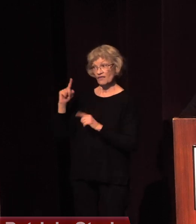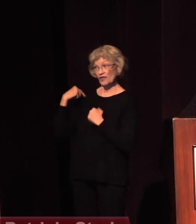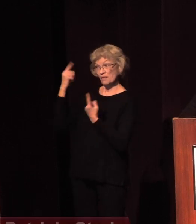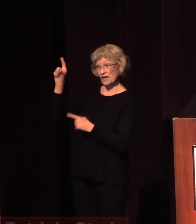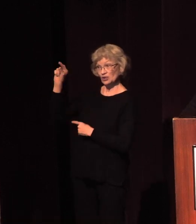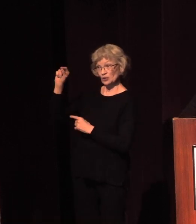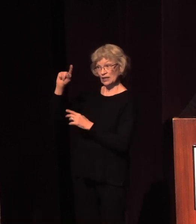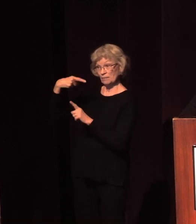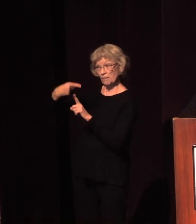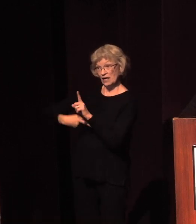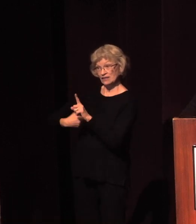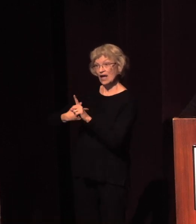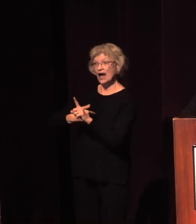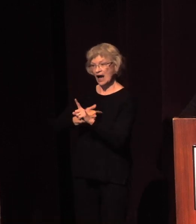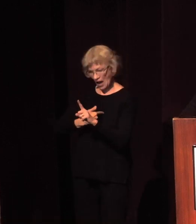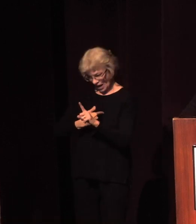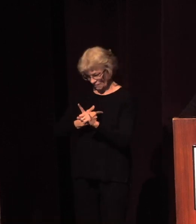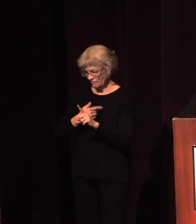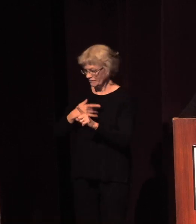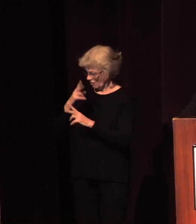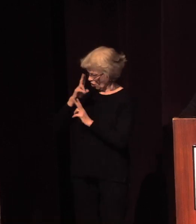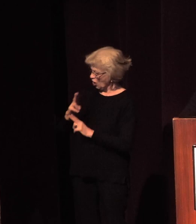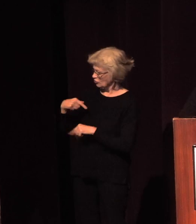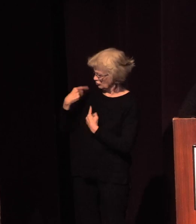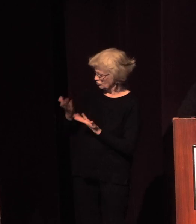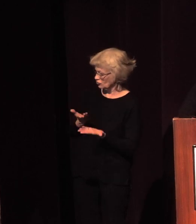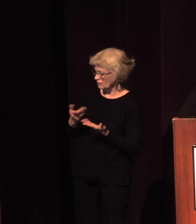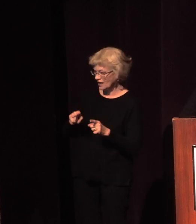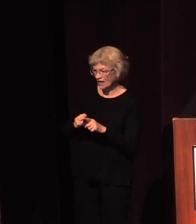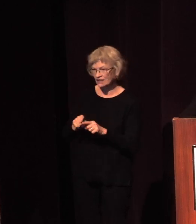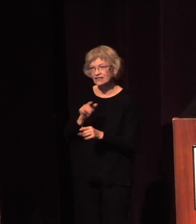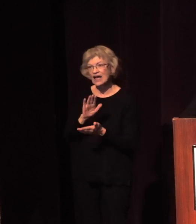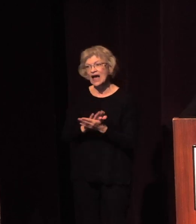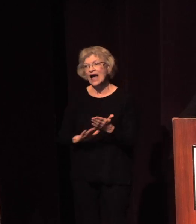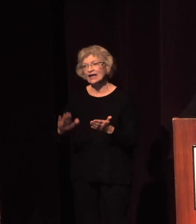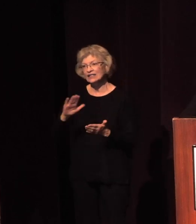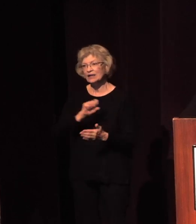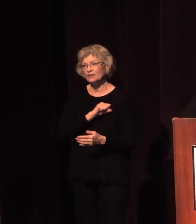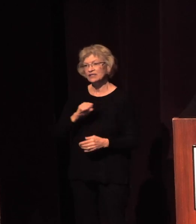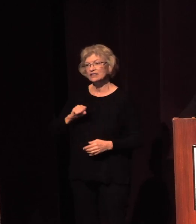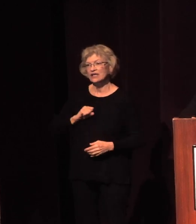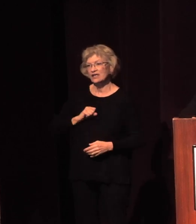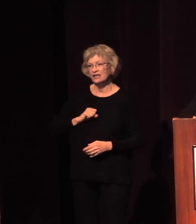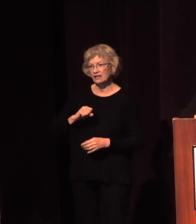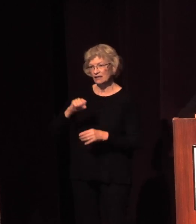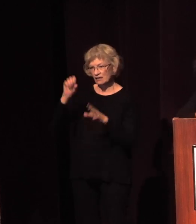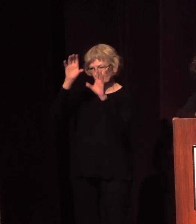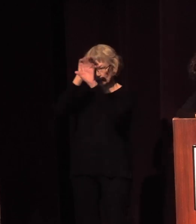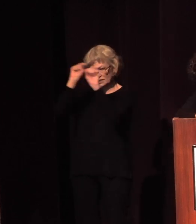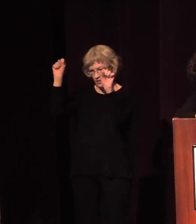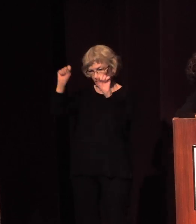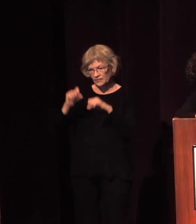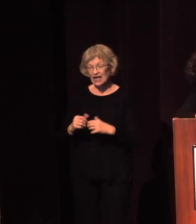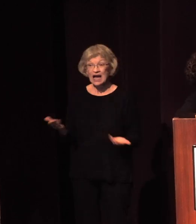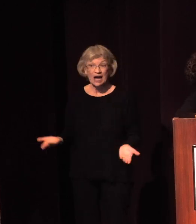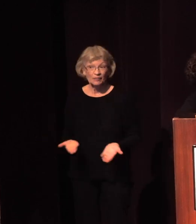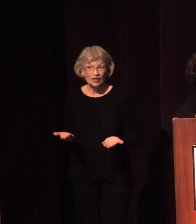Stark and for the last 20 months, I have had the honor of being our academics Senate president. I am here today